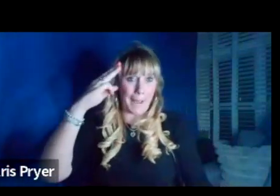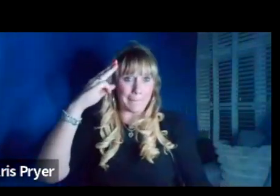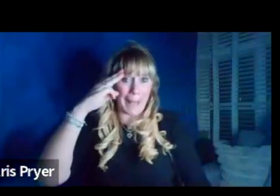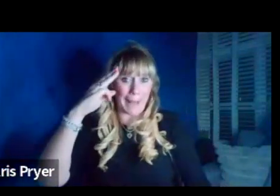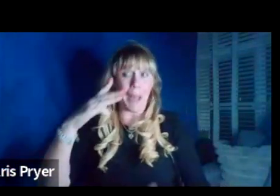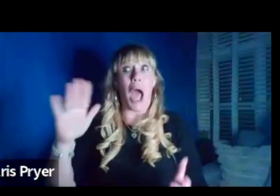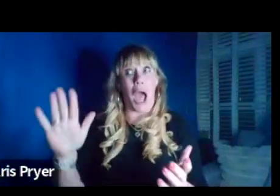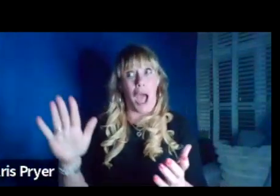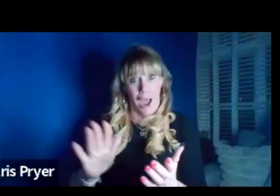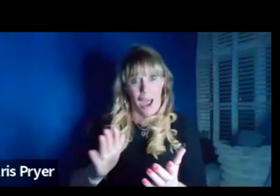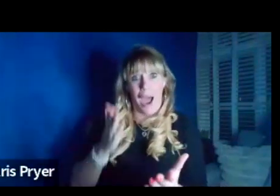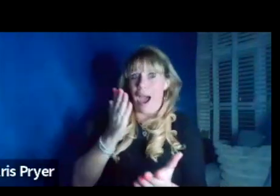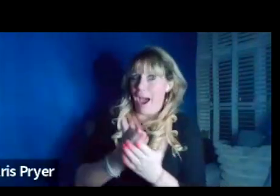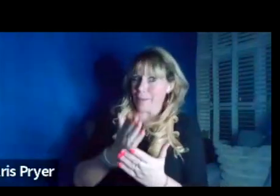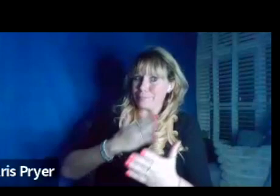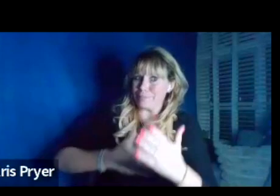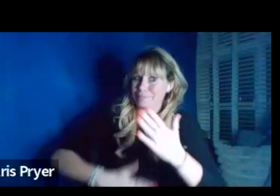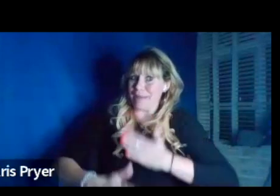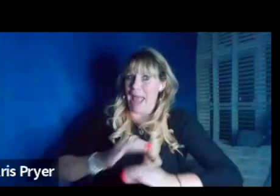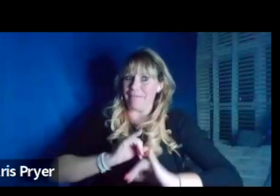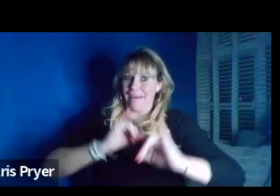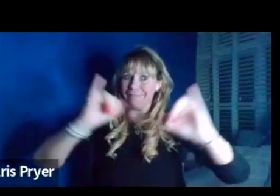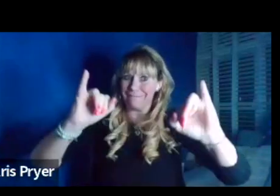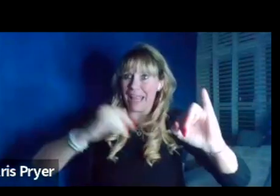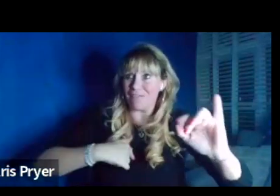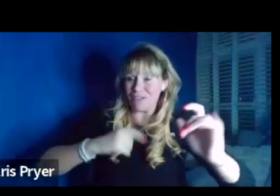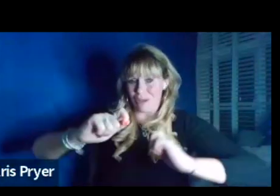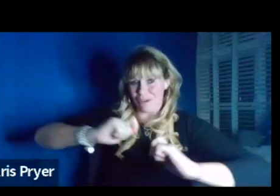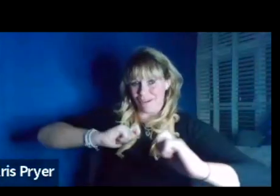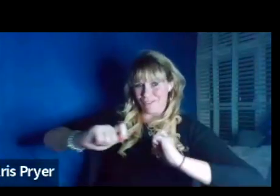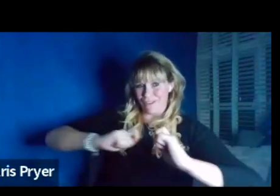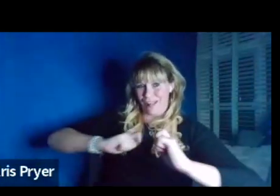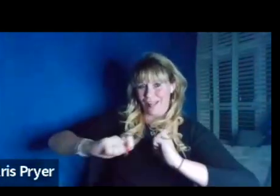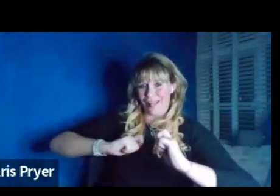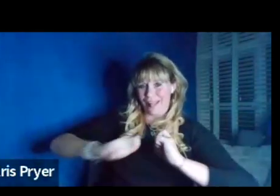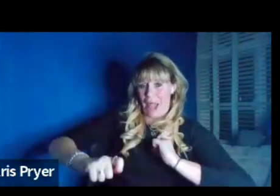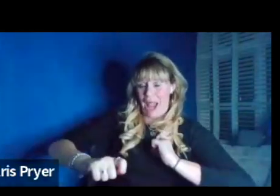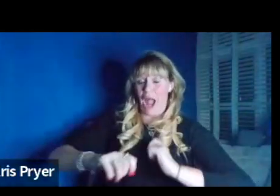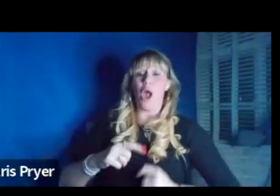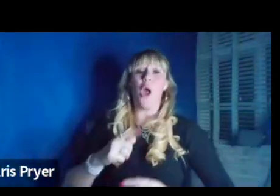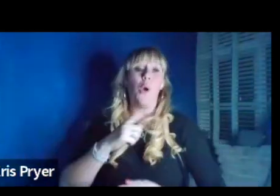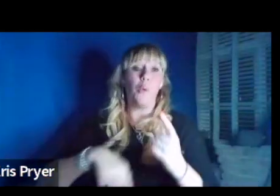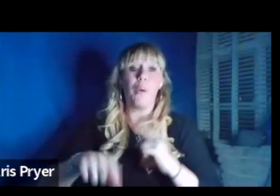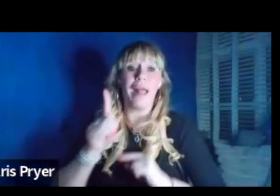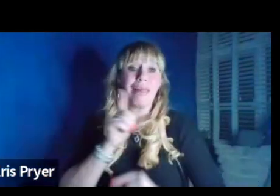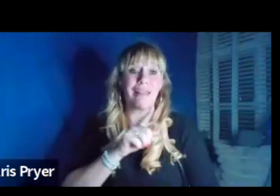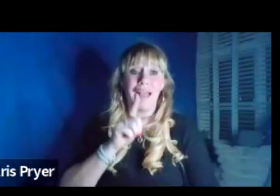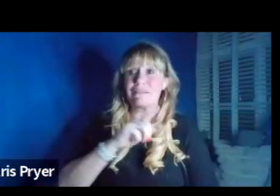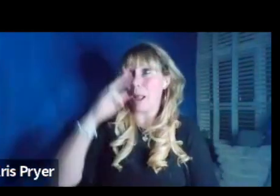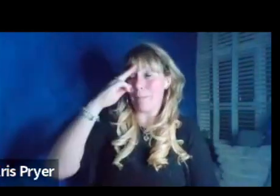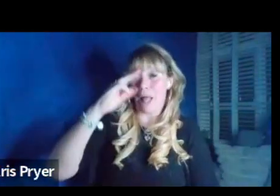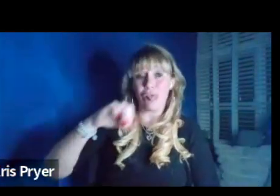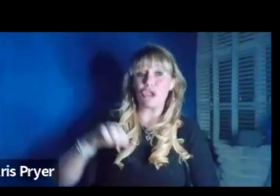We're the girls your mother should have warned you about We may appear quite harmless but we're always looking out